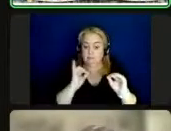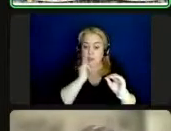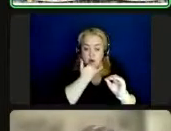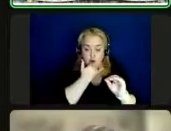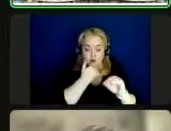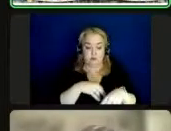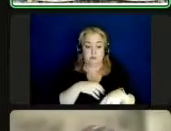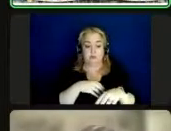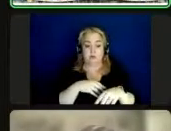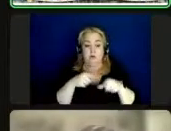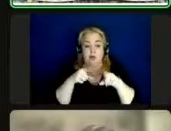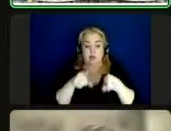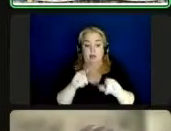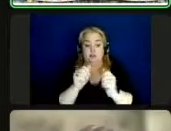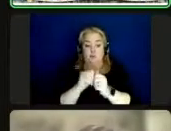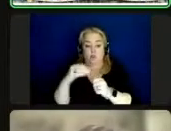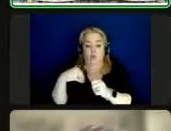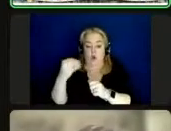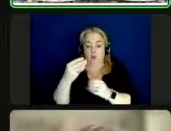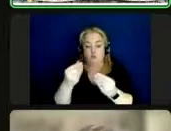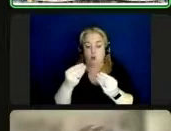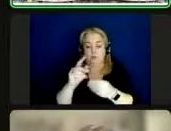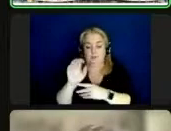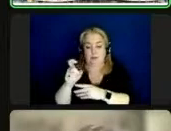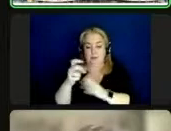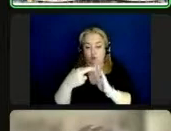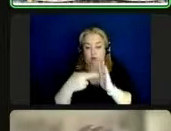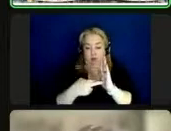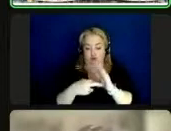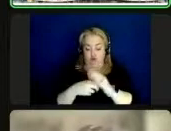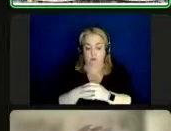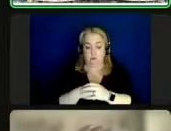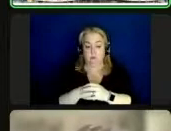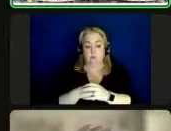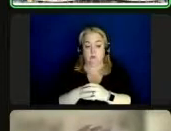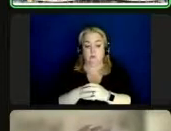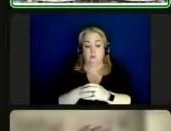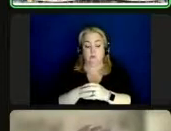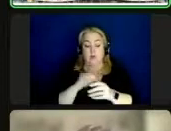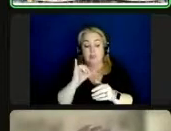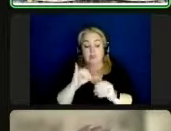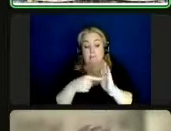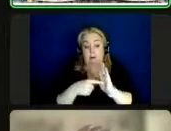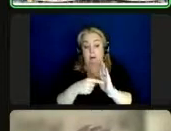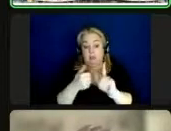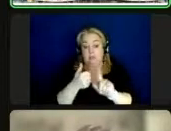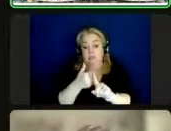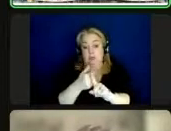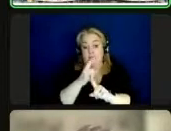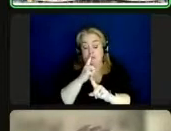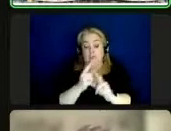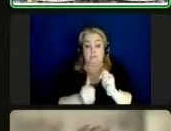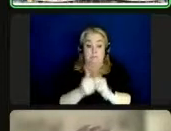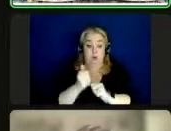FOUND THE REVENUE MODEL PREPARED BY CITY STAFF TO BE